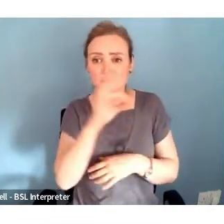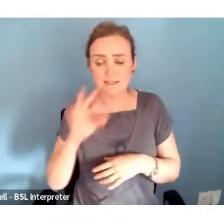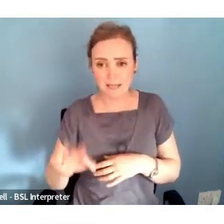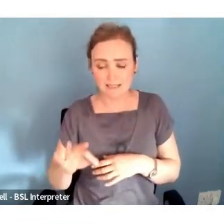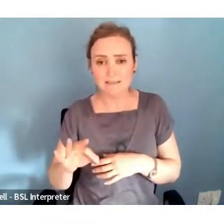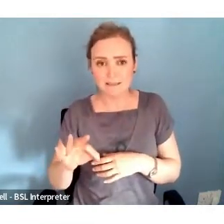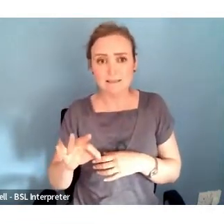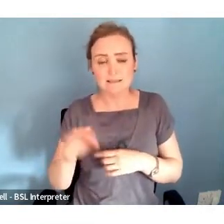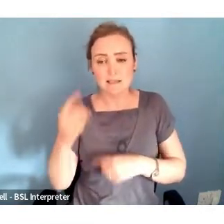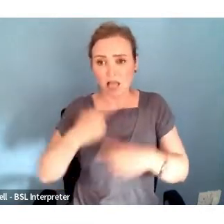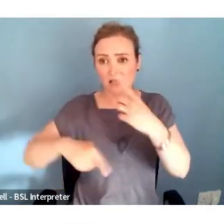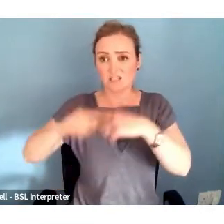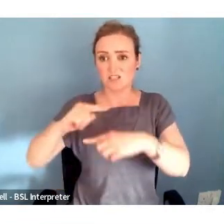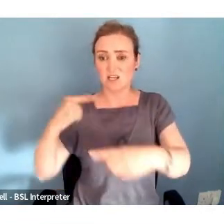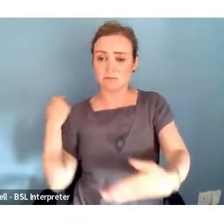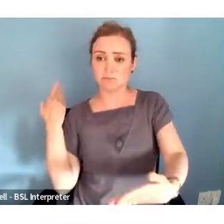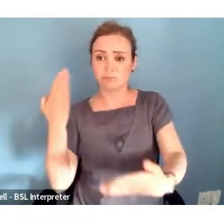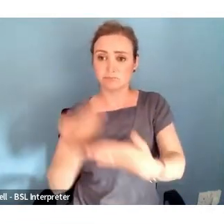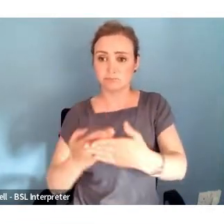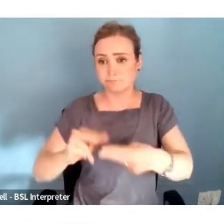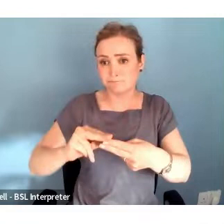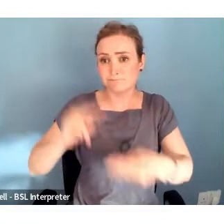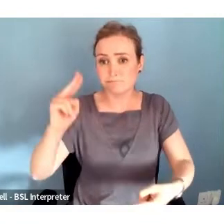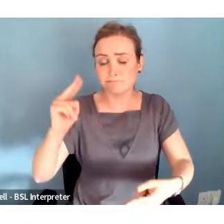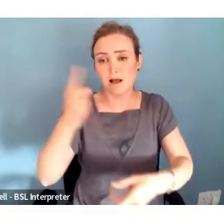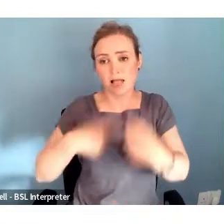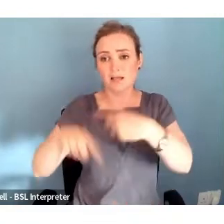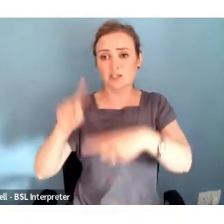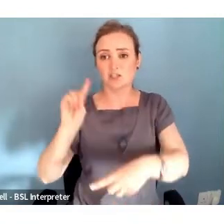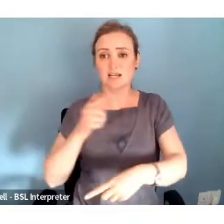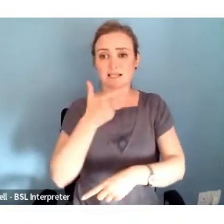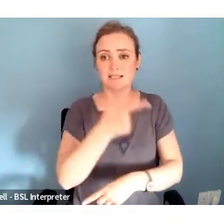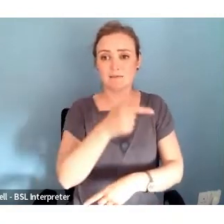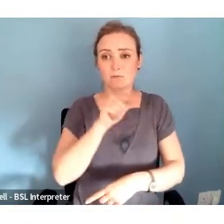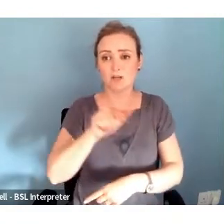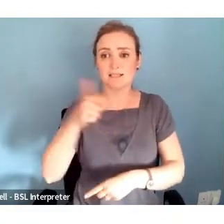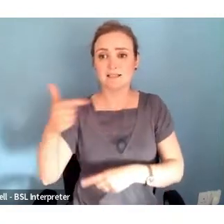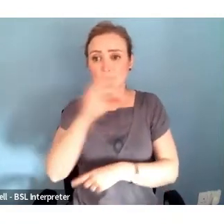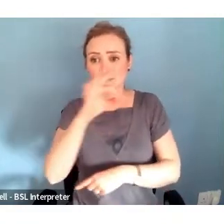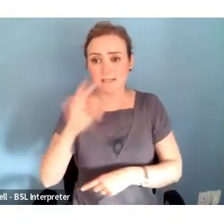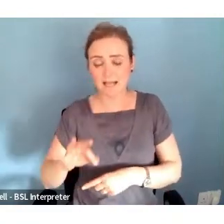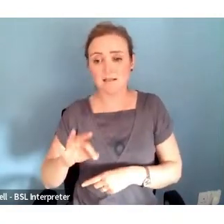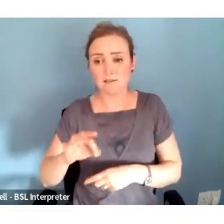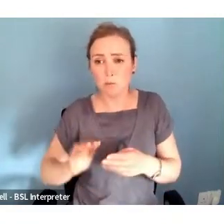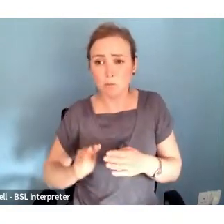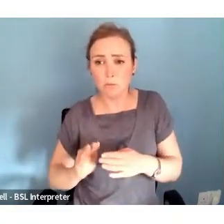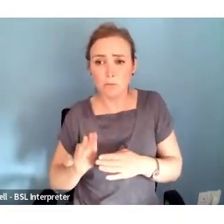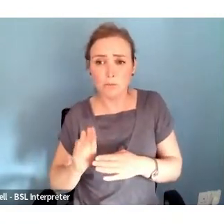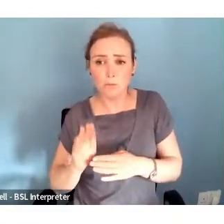year, where we were at 7.7% of head count. So we are definitely still on a journey here